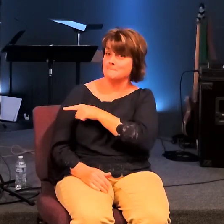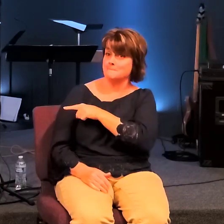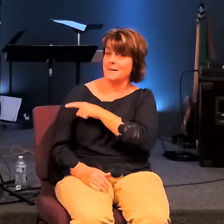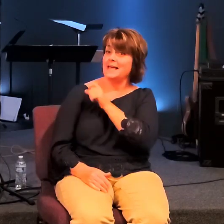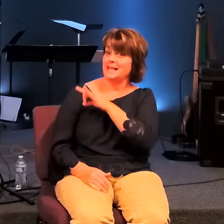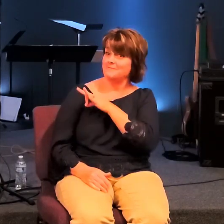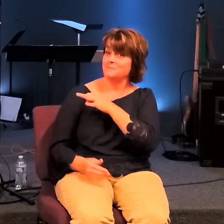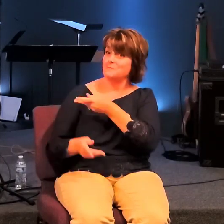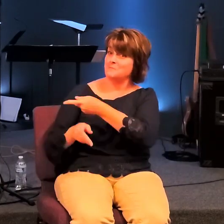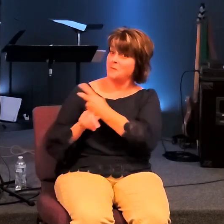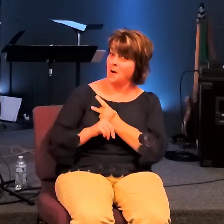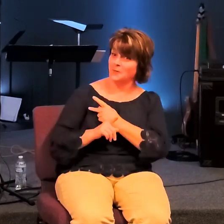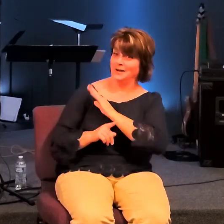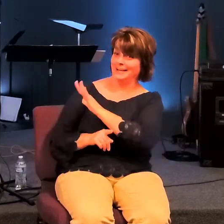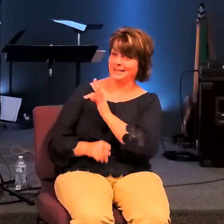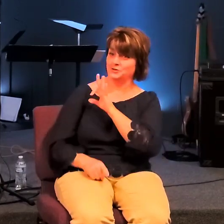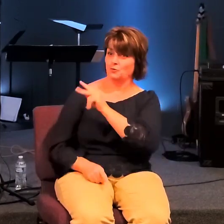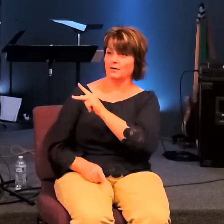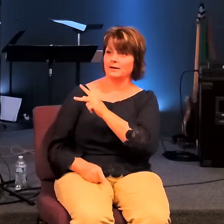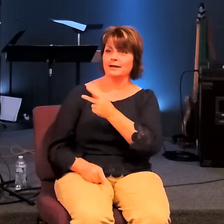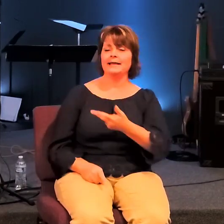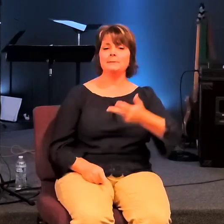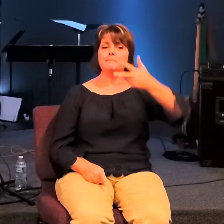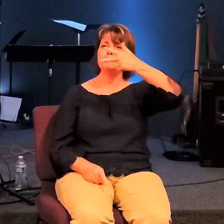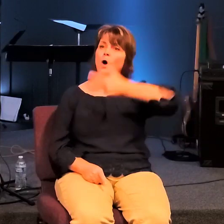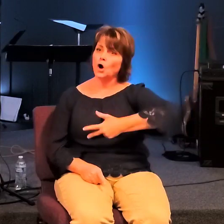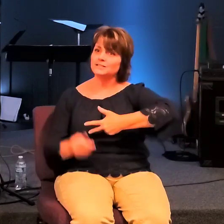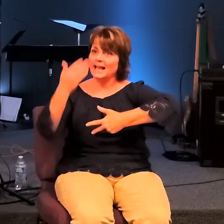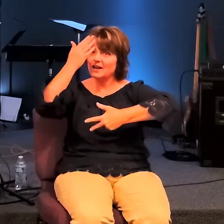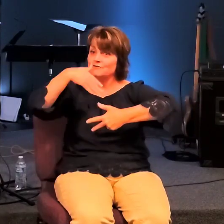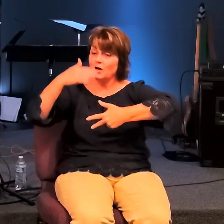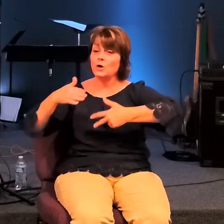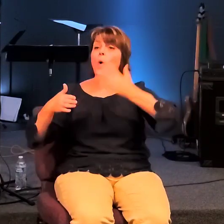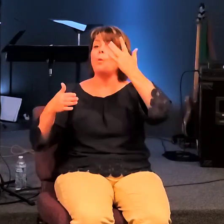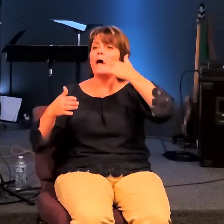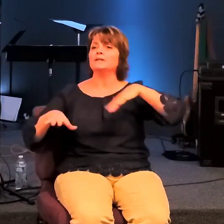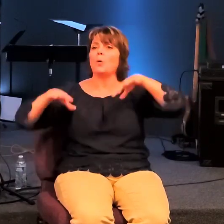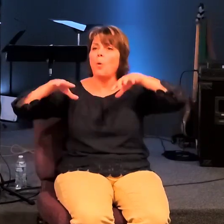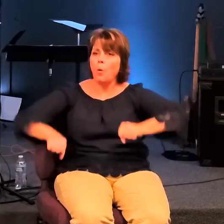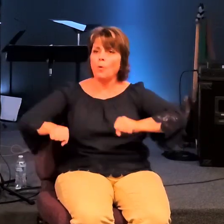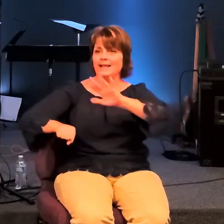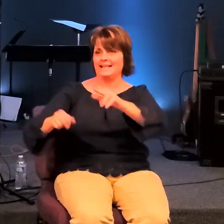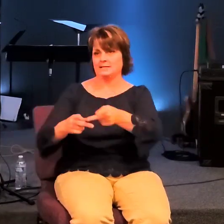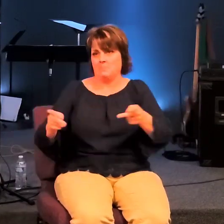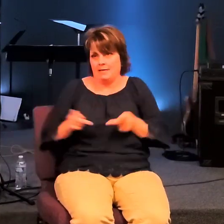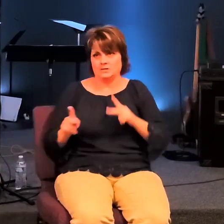the house just it kind of it as a placeholder so nobody parked in front of his house so